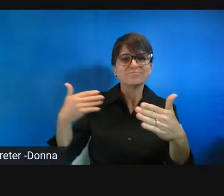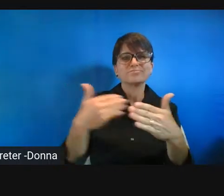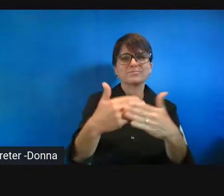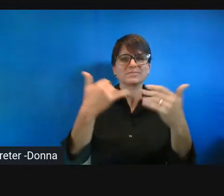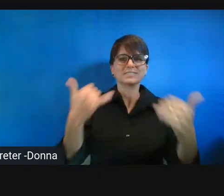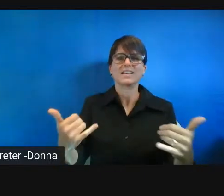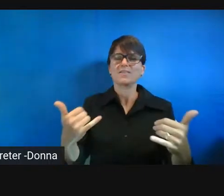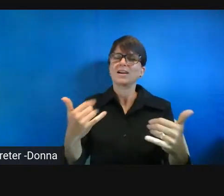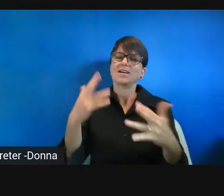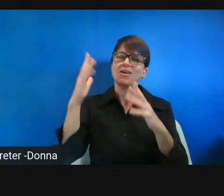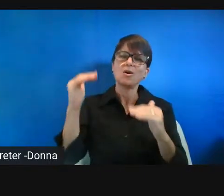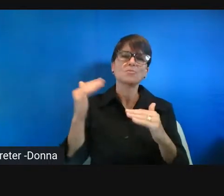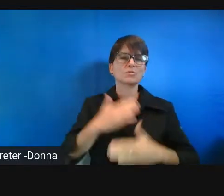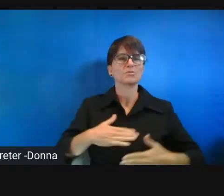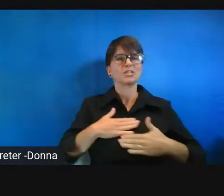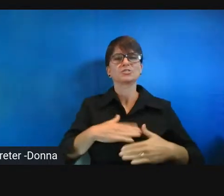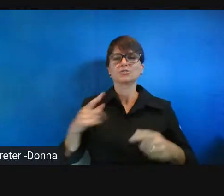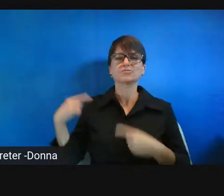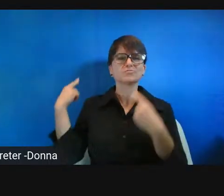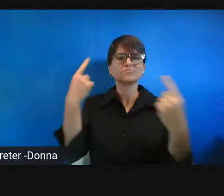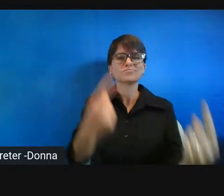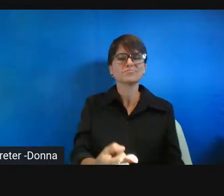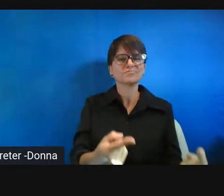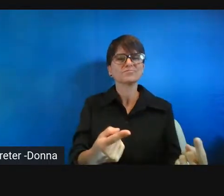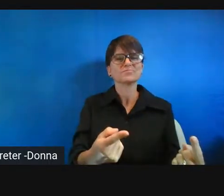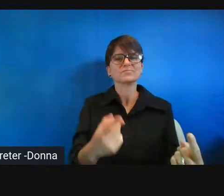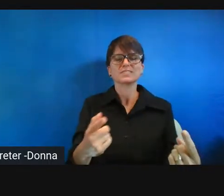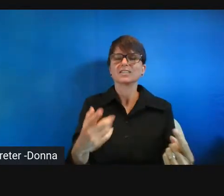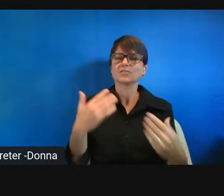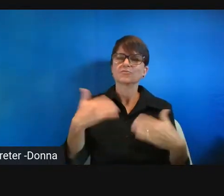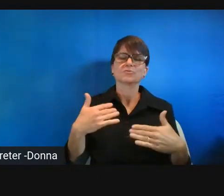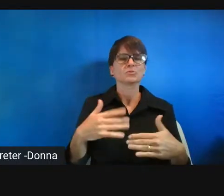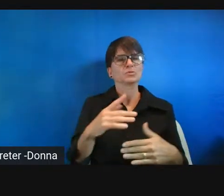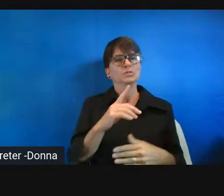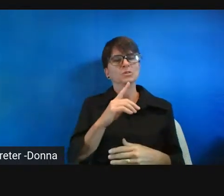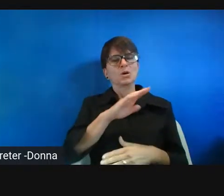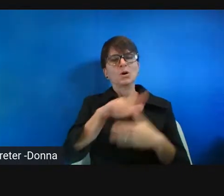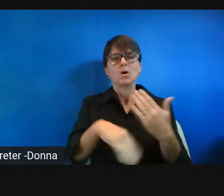through a full 23-hours of learning and sharing about accessibility and WordPress.